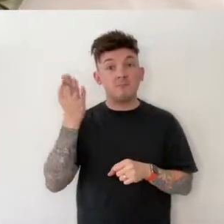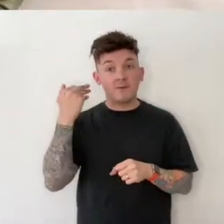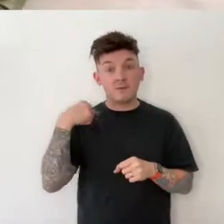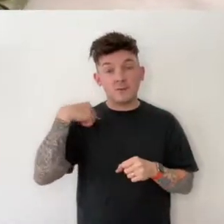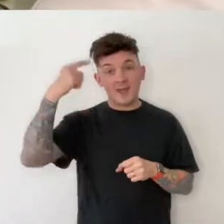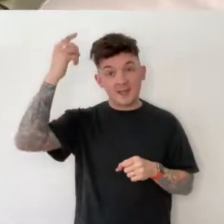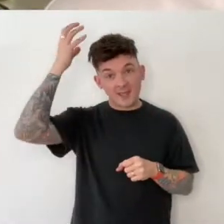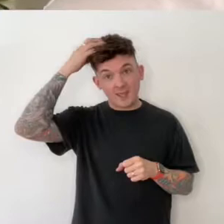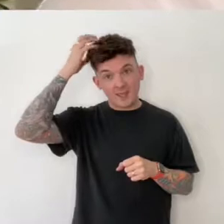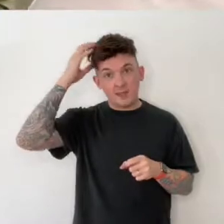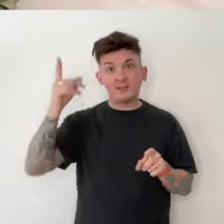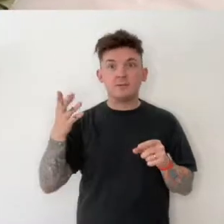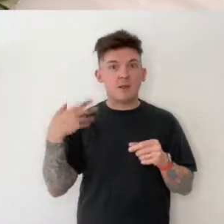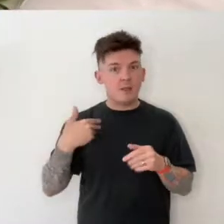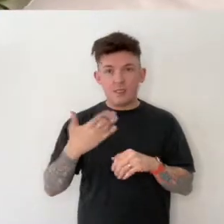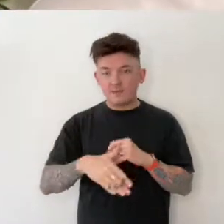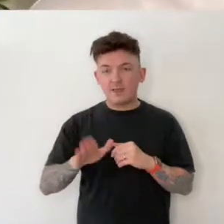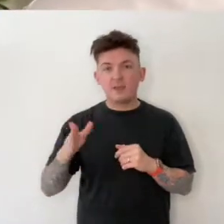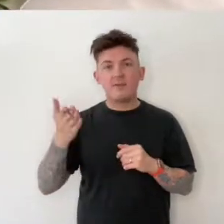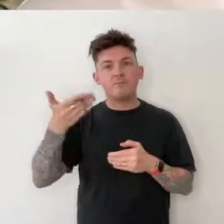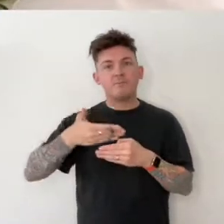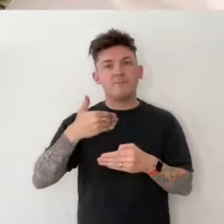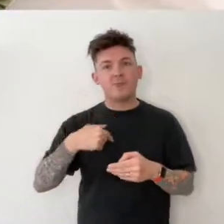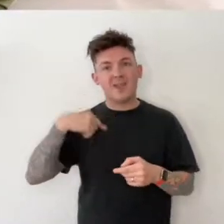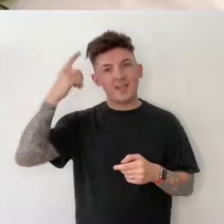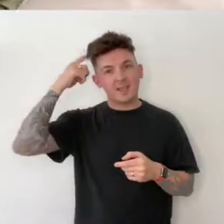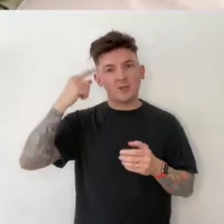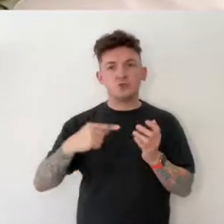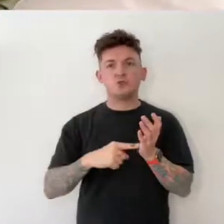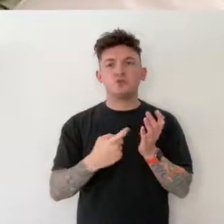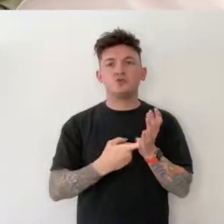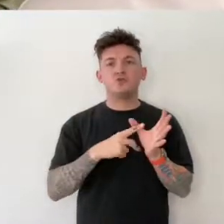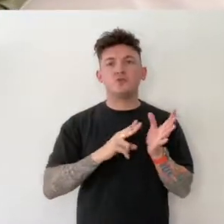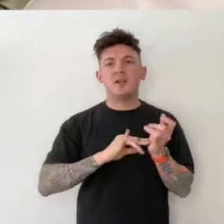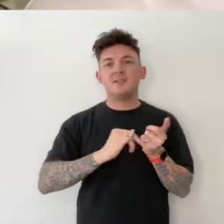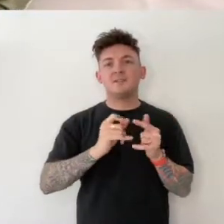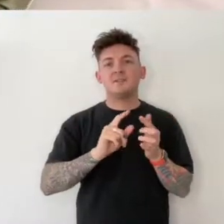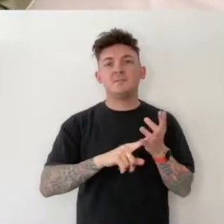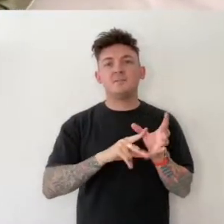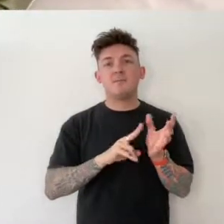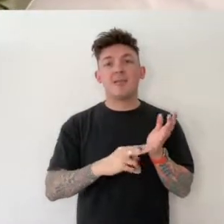a hair transplant and also my makeup so going out without makeup i would feel a little bit